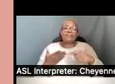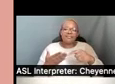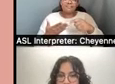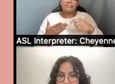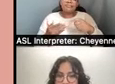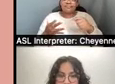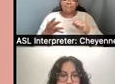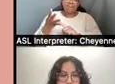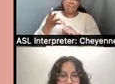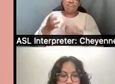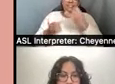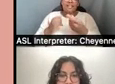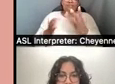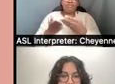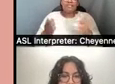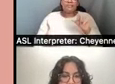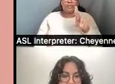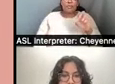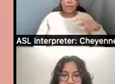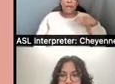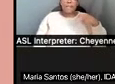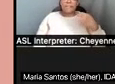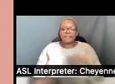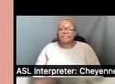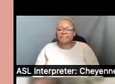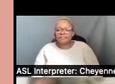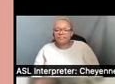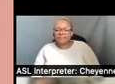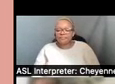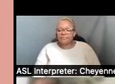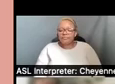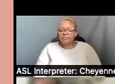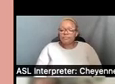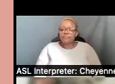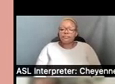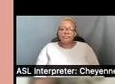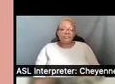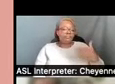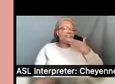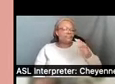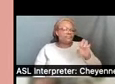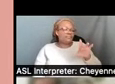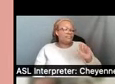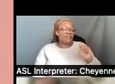core application. Thanks, Maria. Hopefully my sound will work this time.